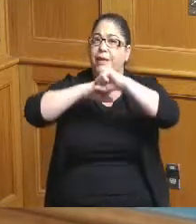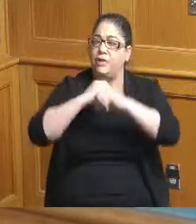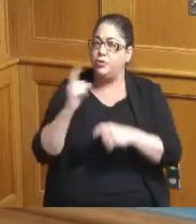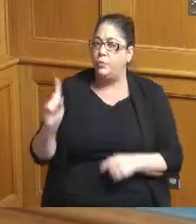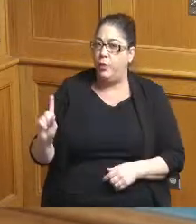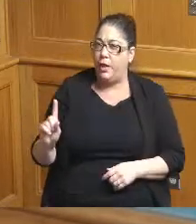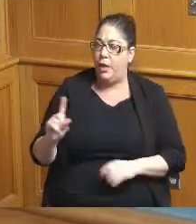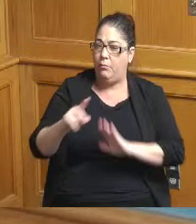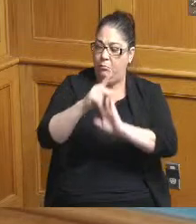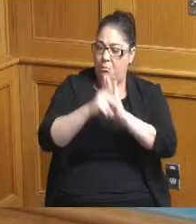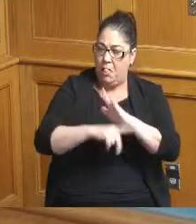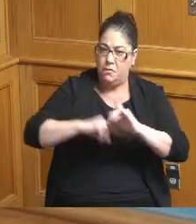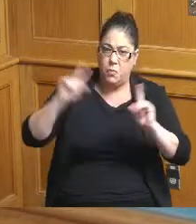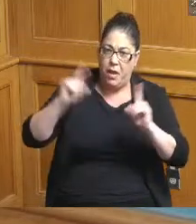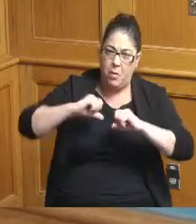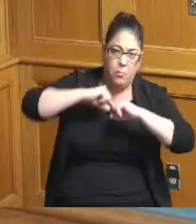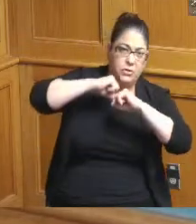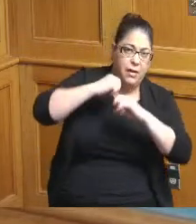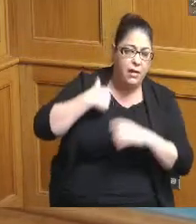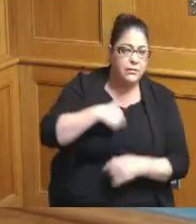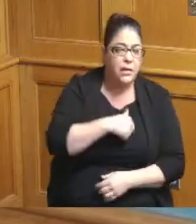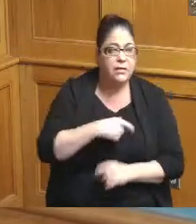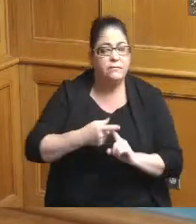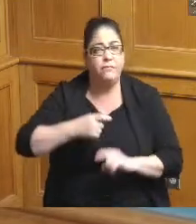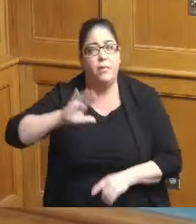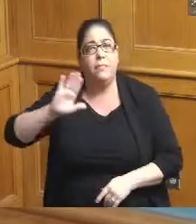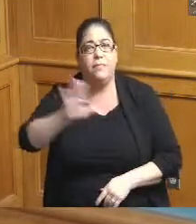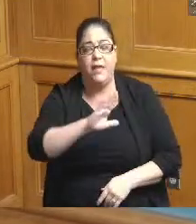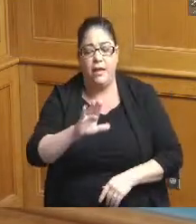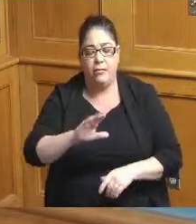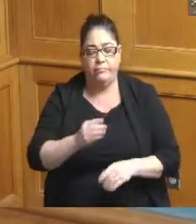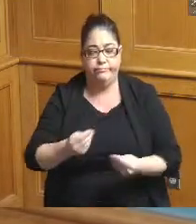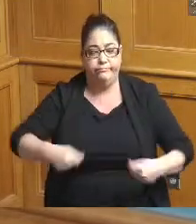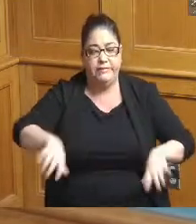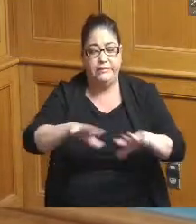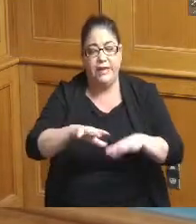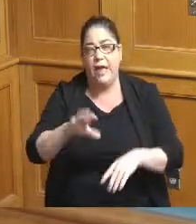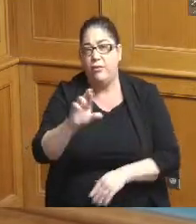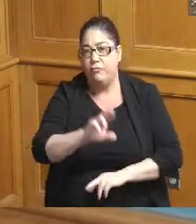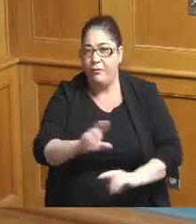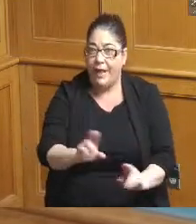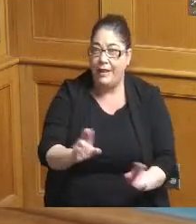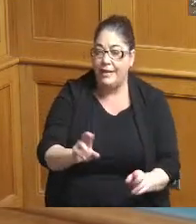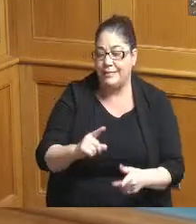protect the taxpayers from sight Readiness if Port Authority could go out and they're representing us